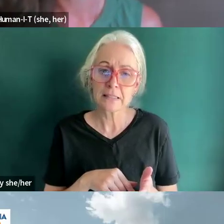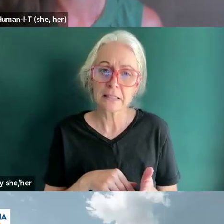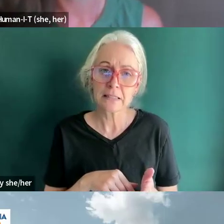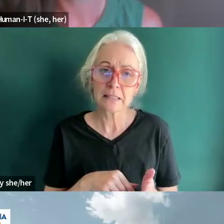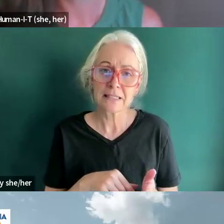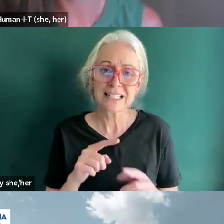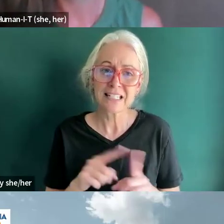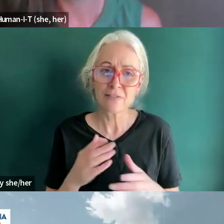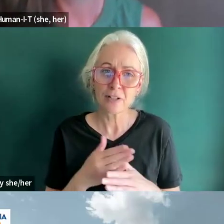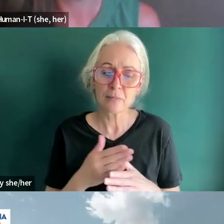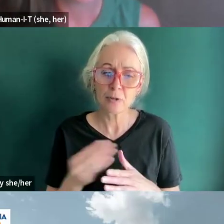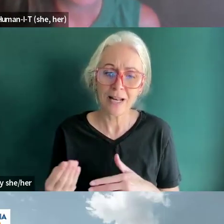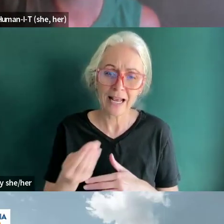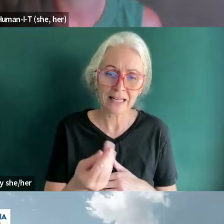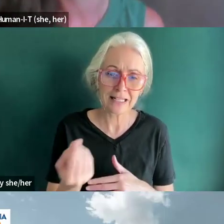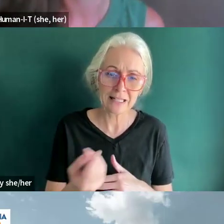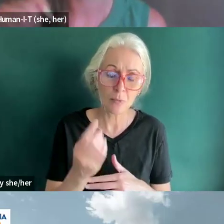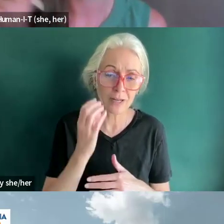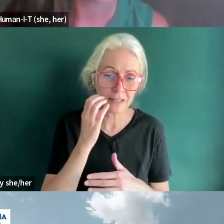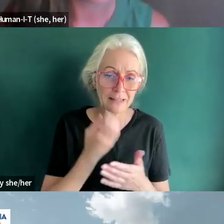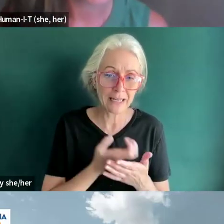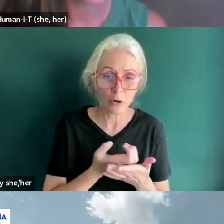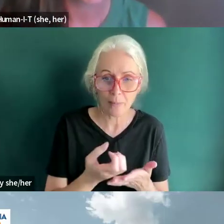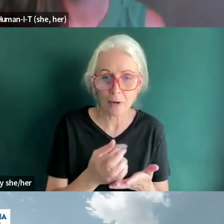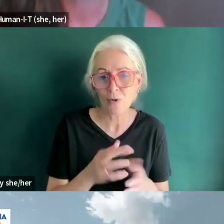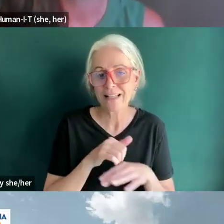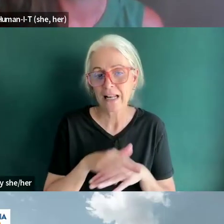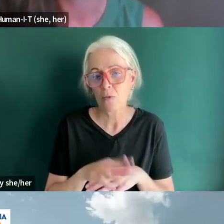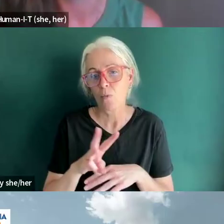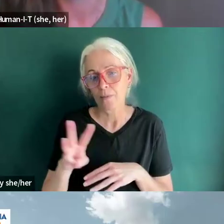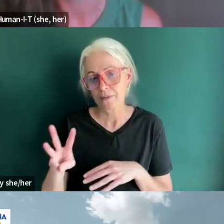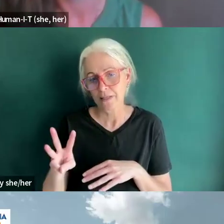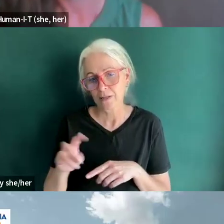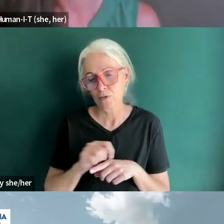the difference between handing someone a device or sending them to a website to do a training,